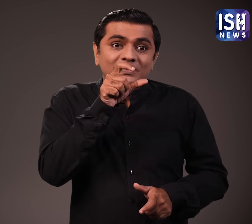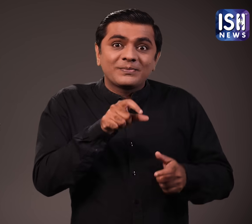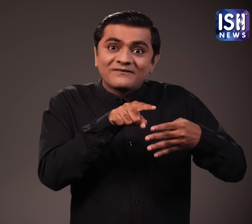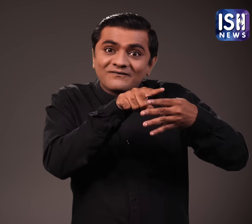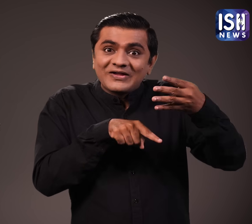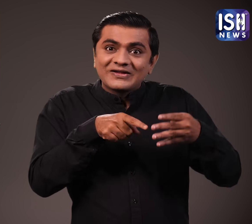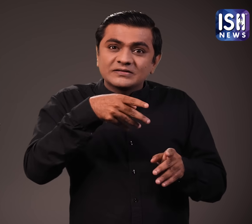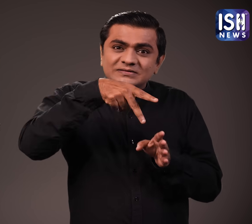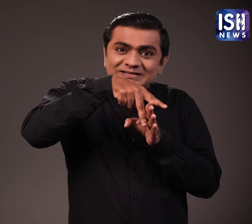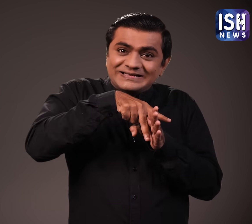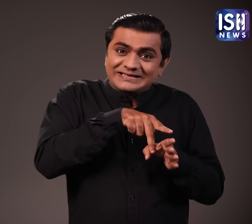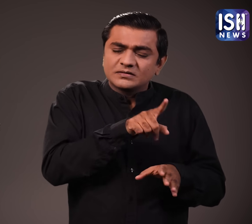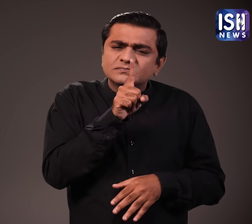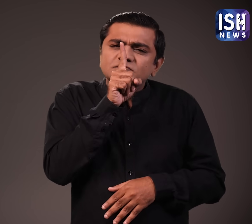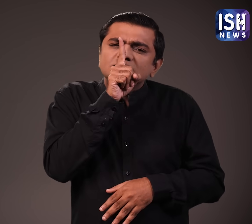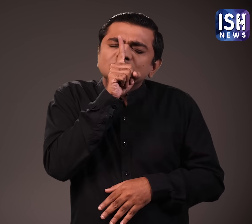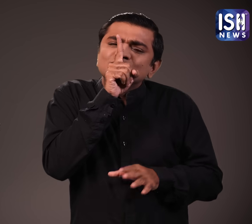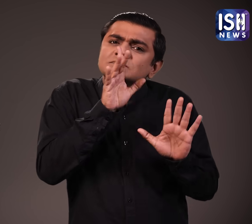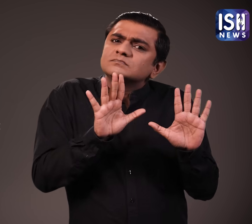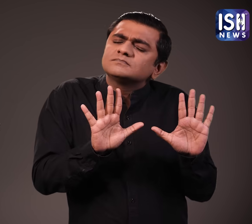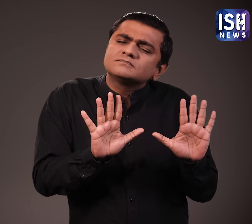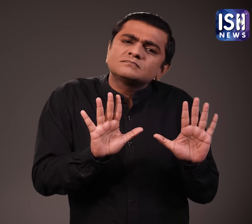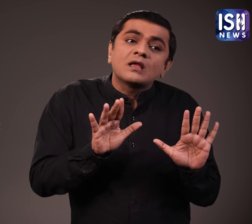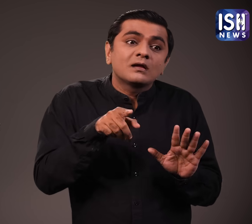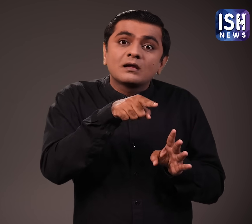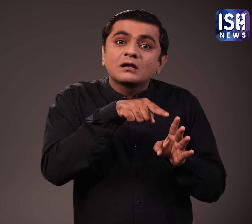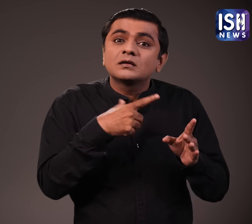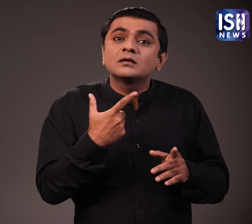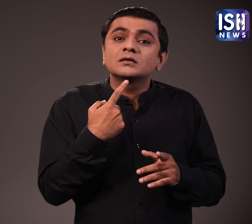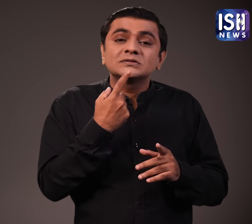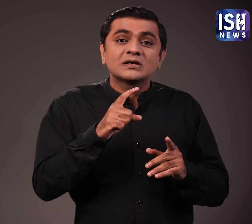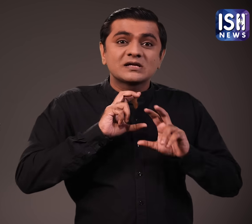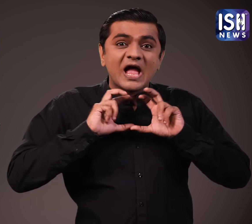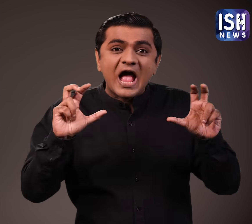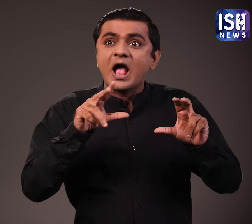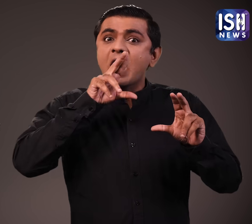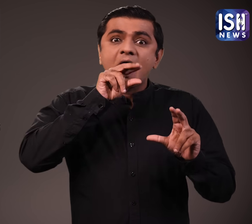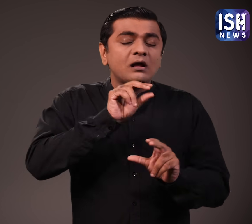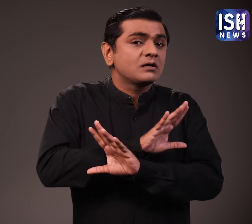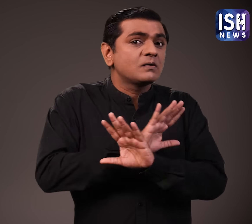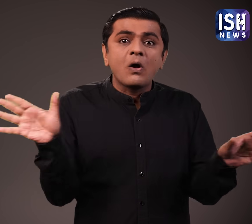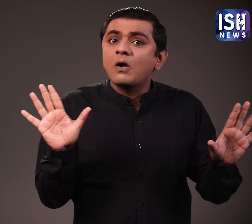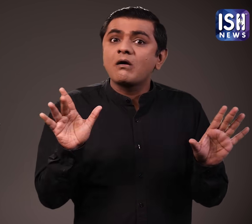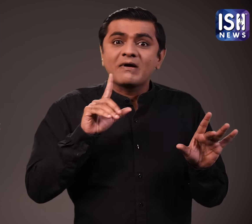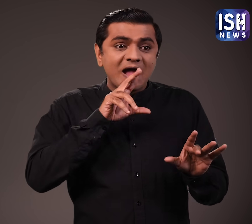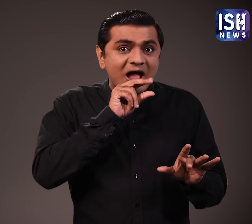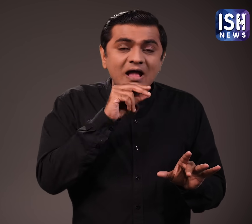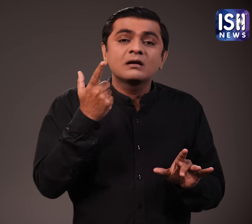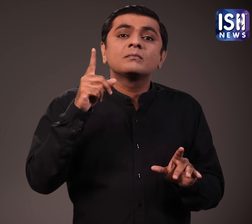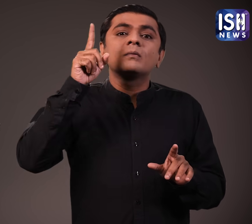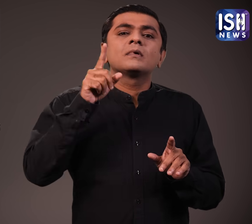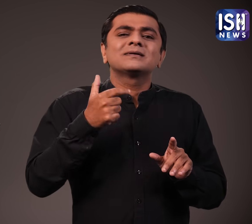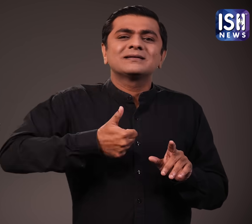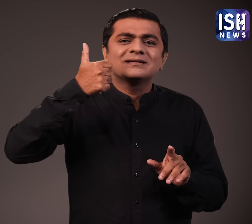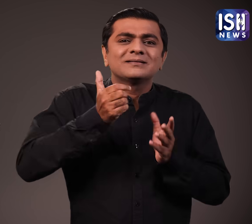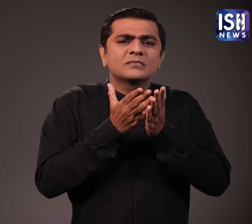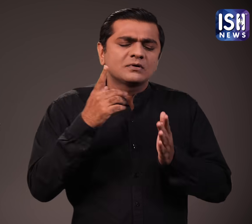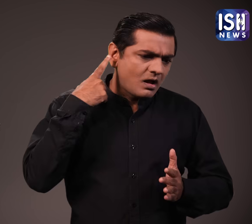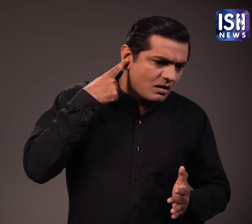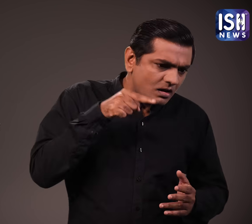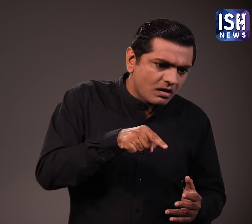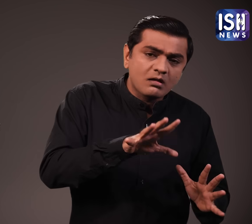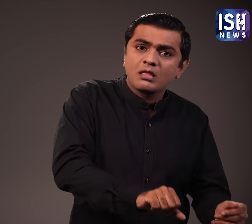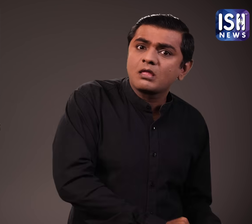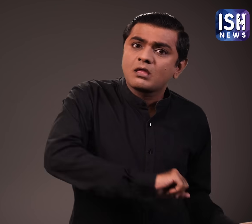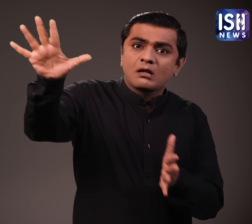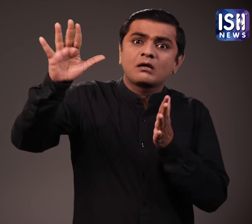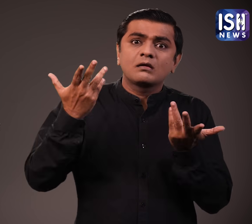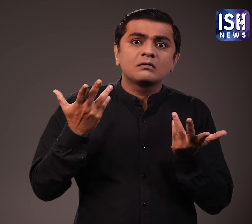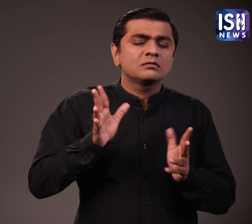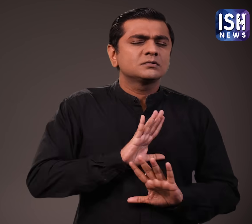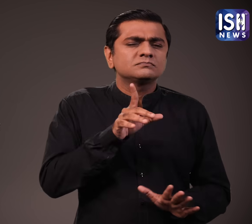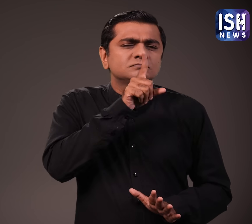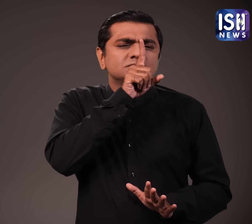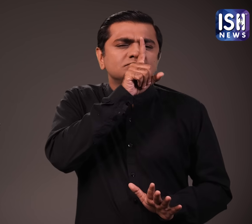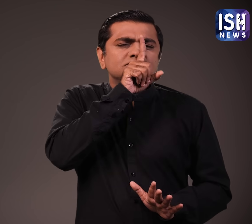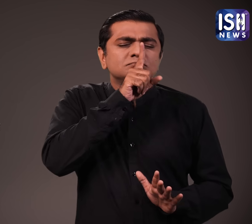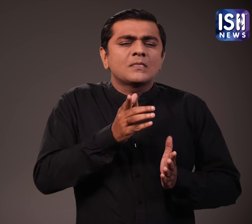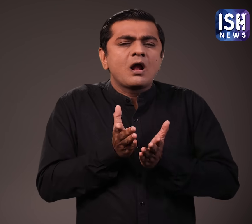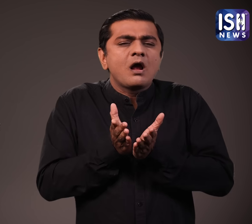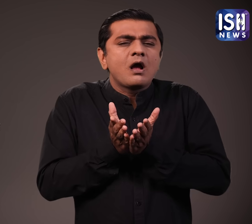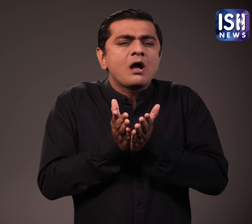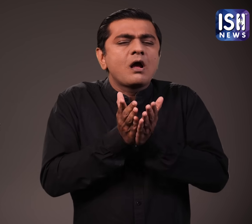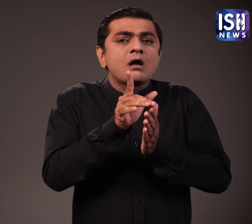The four men made every effort not to be discovered by the ship's crew, who they also worried might offer them a watery grave.